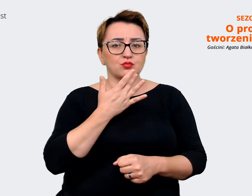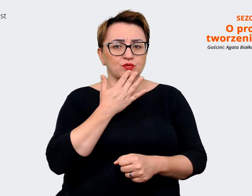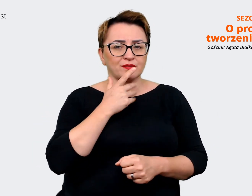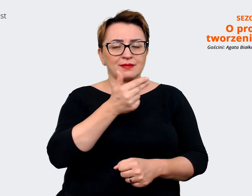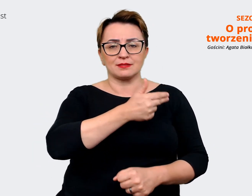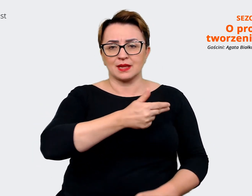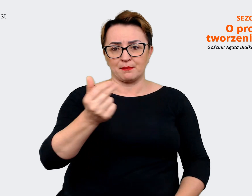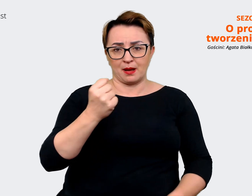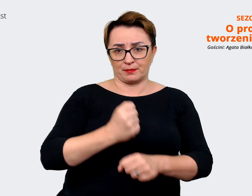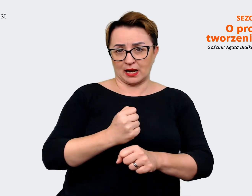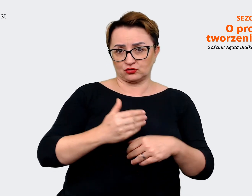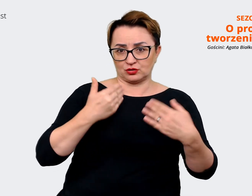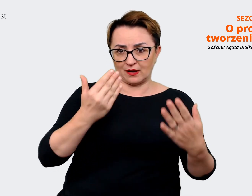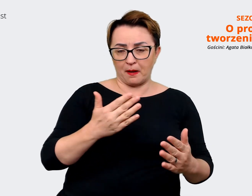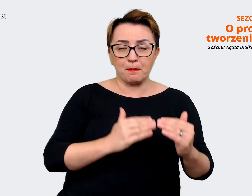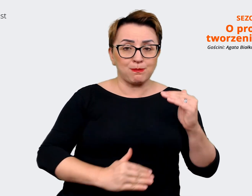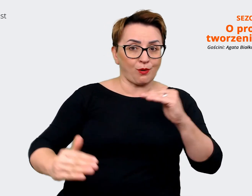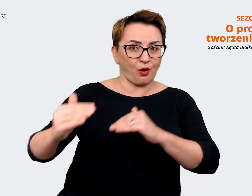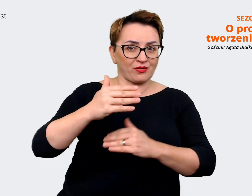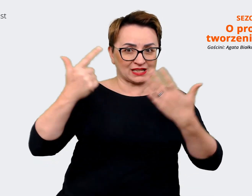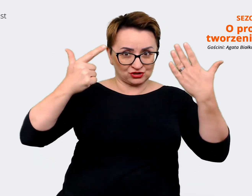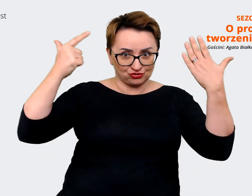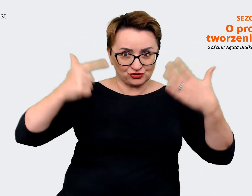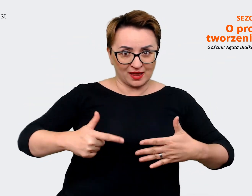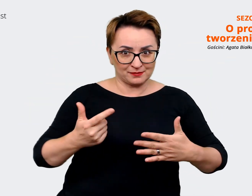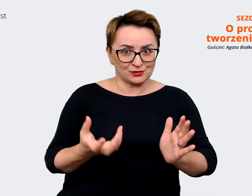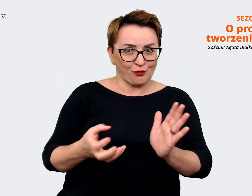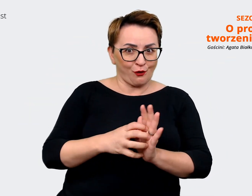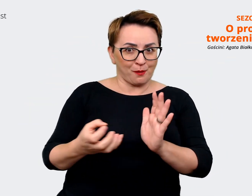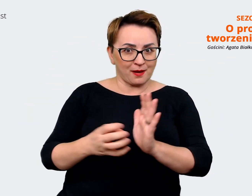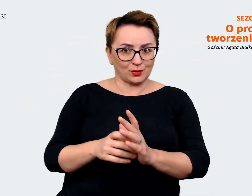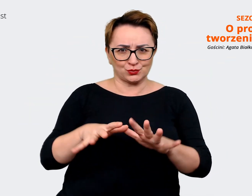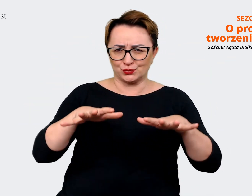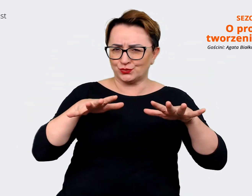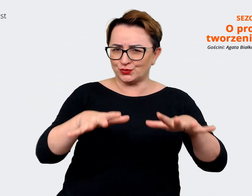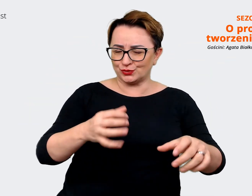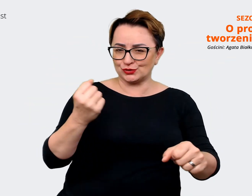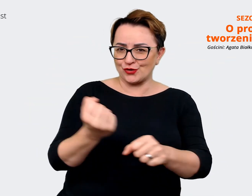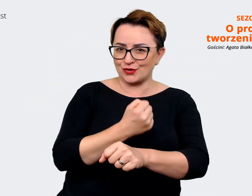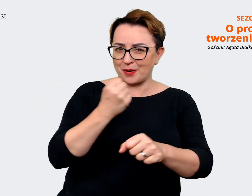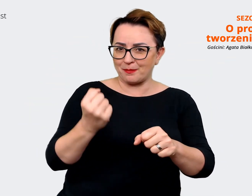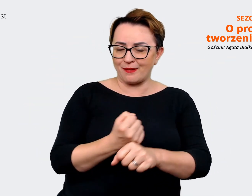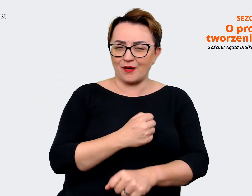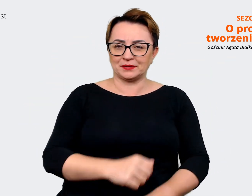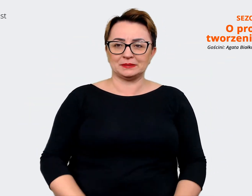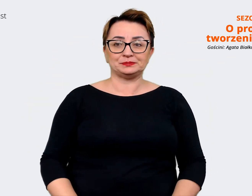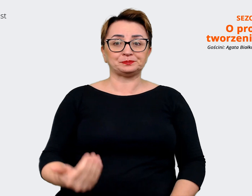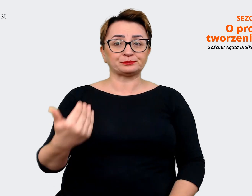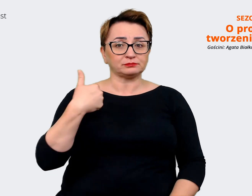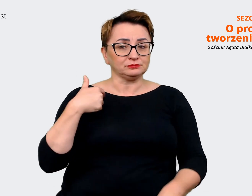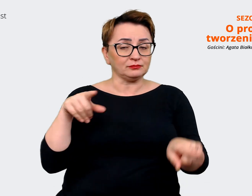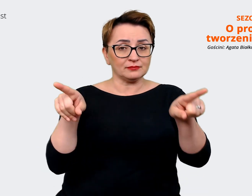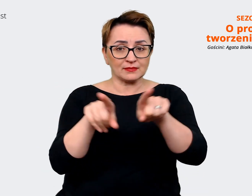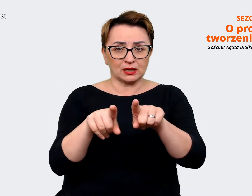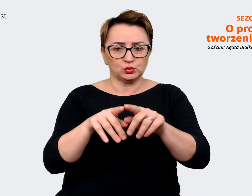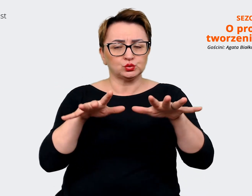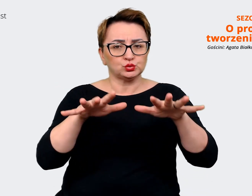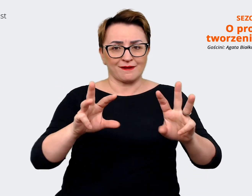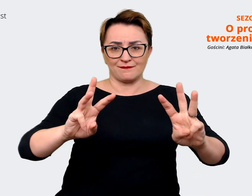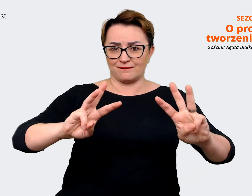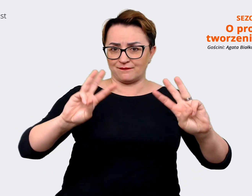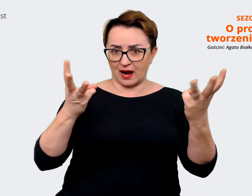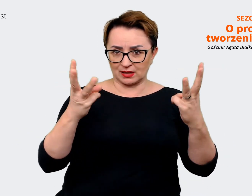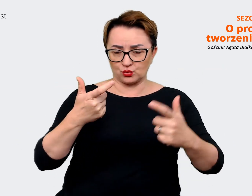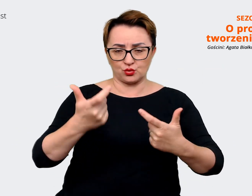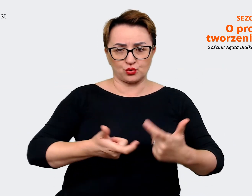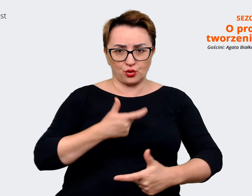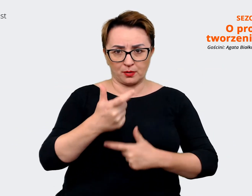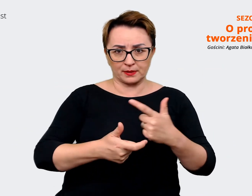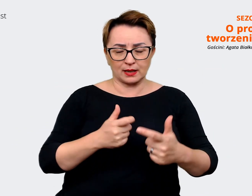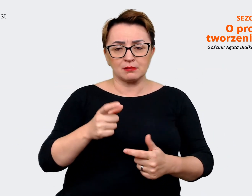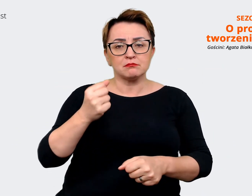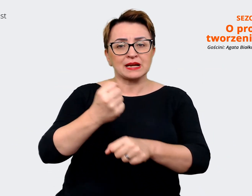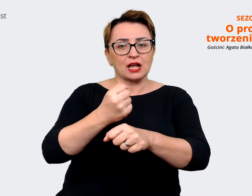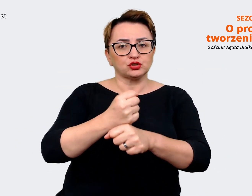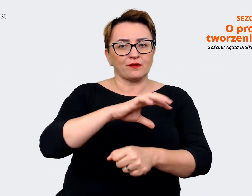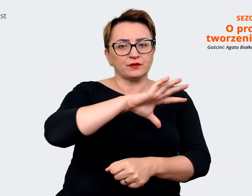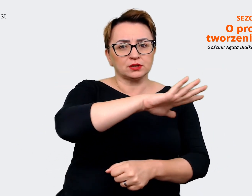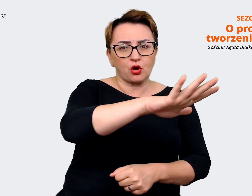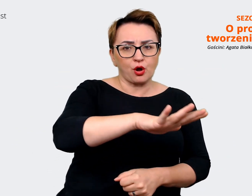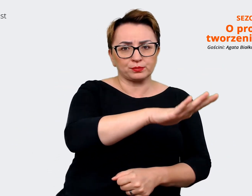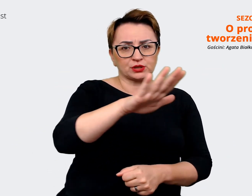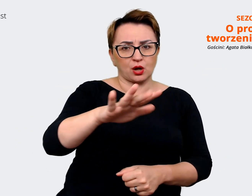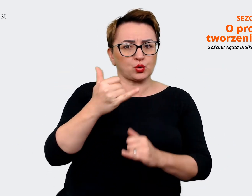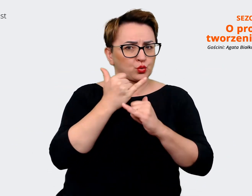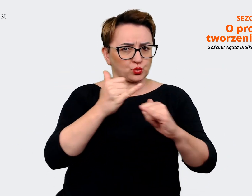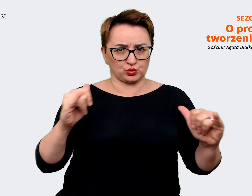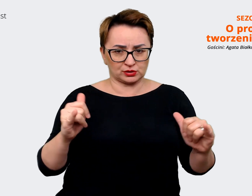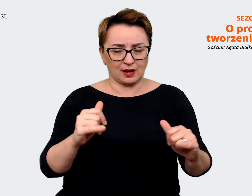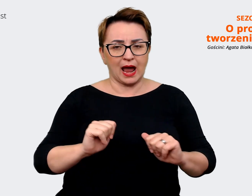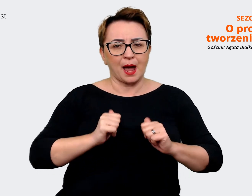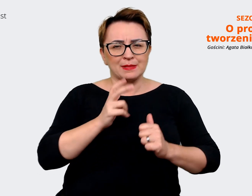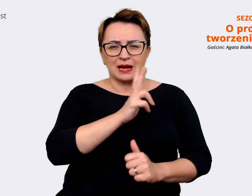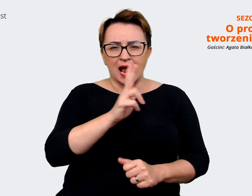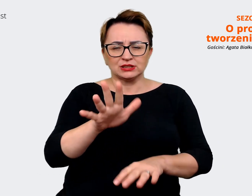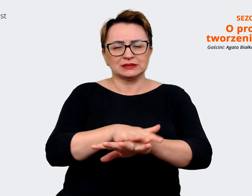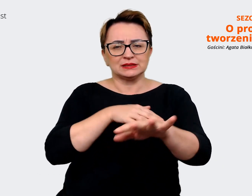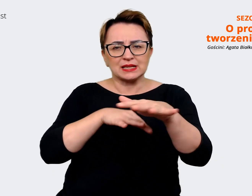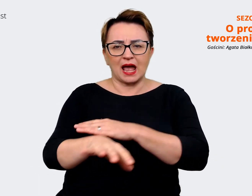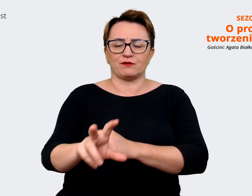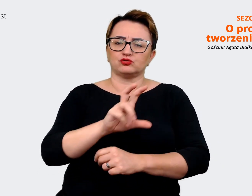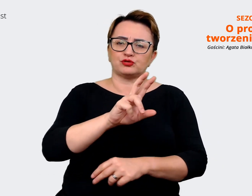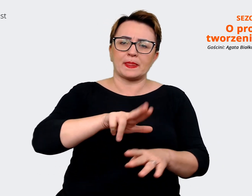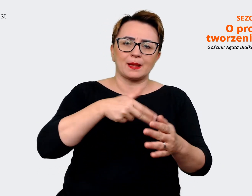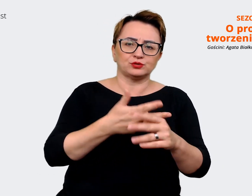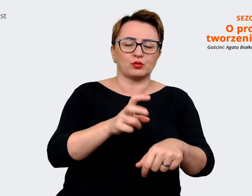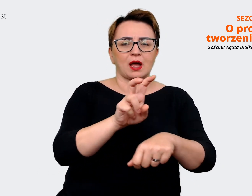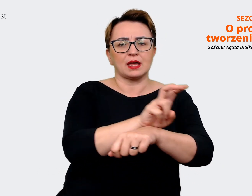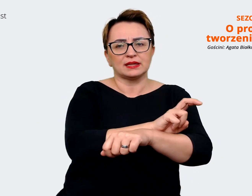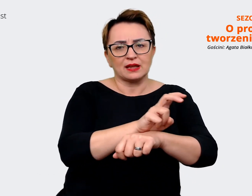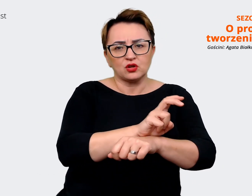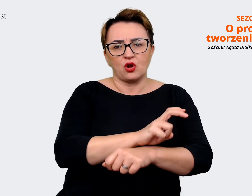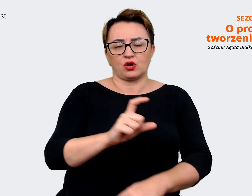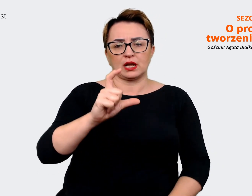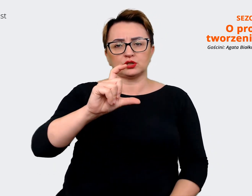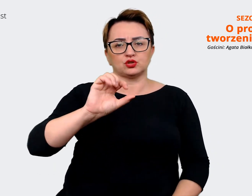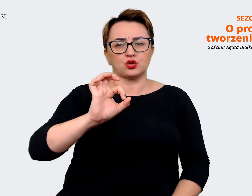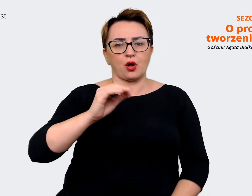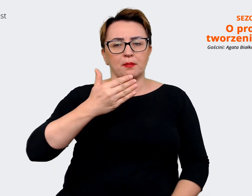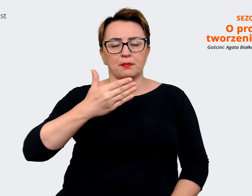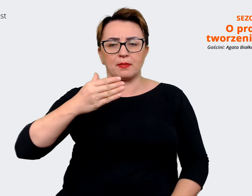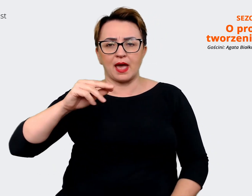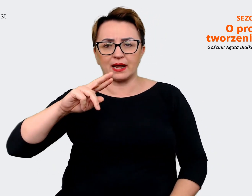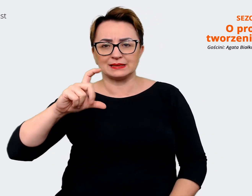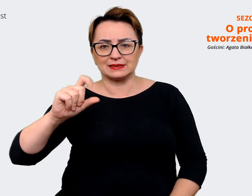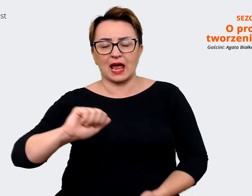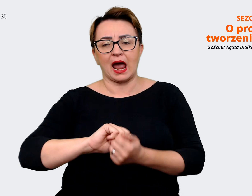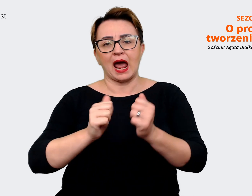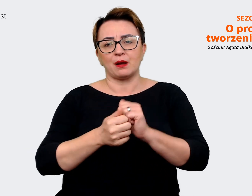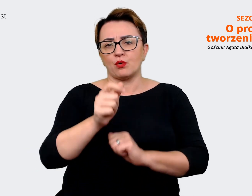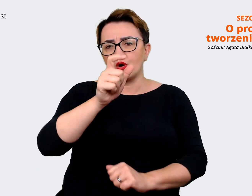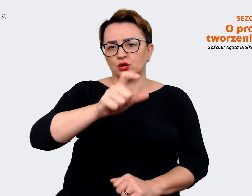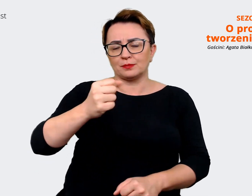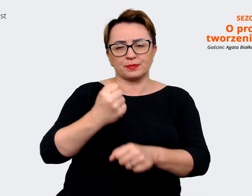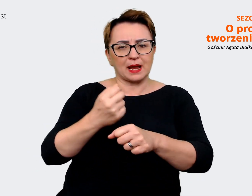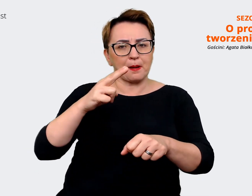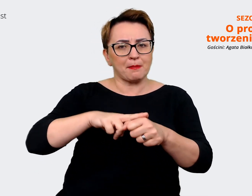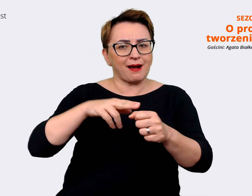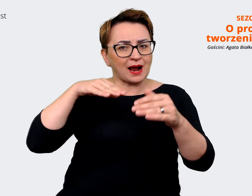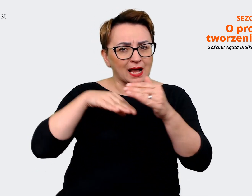We conducted a series of workshops with employees from various areas, such as technology, commerce, and warehouse, to ensure that every professional area had a voice that was heard and taken into account.